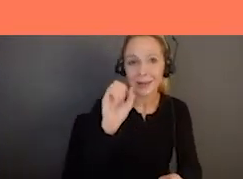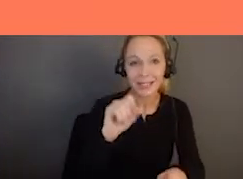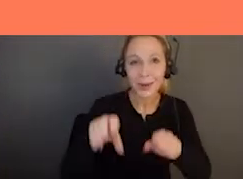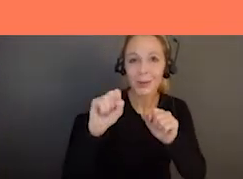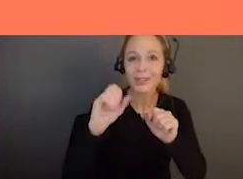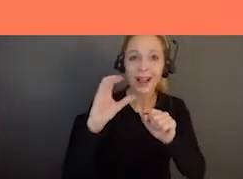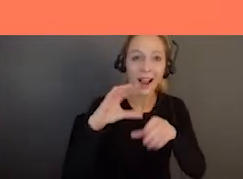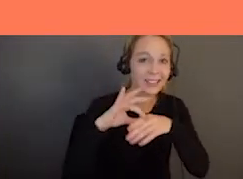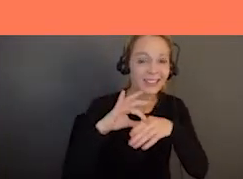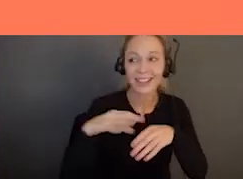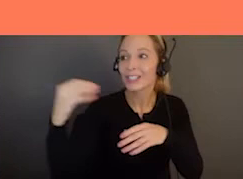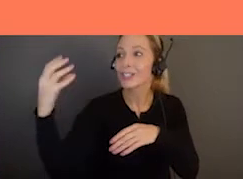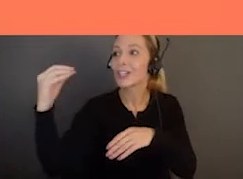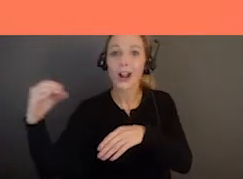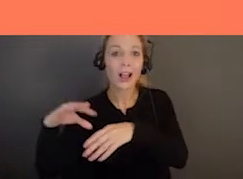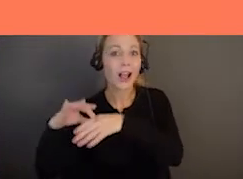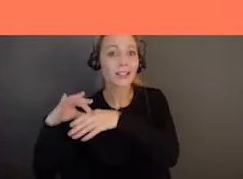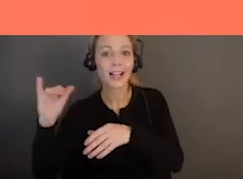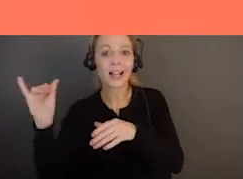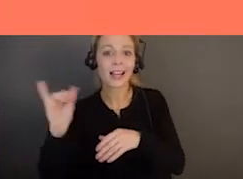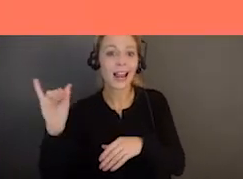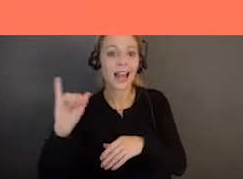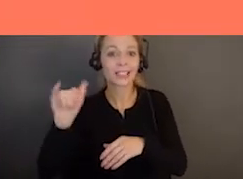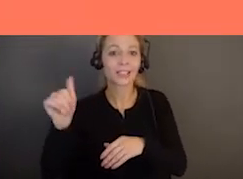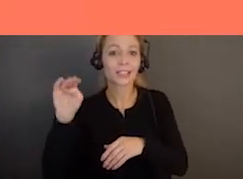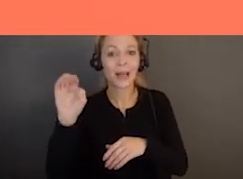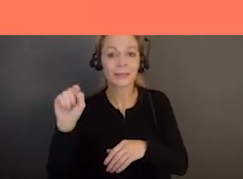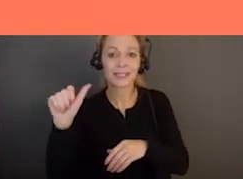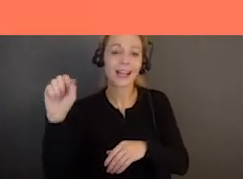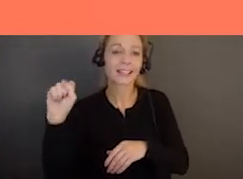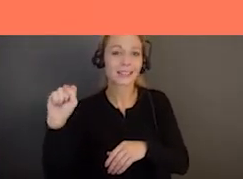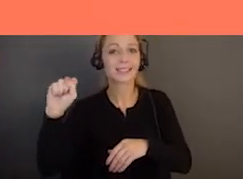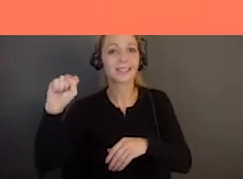IT IN CMS HOSTED CONTENT, EXTERNAL CONTENT, OR APPS AND INTEGRATIONS.